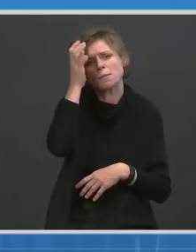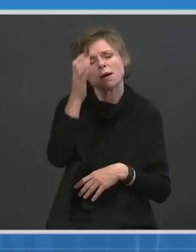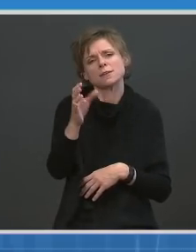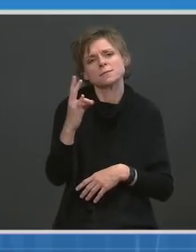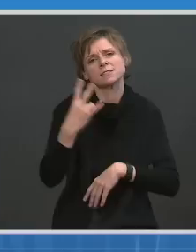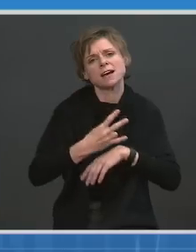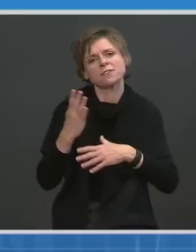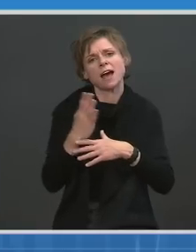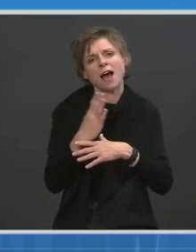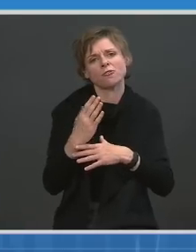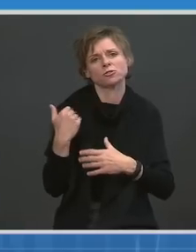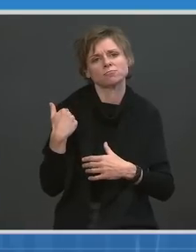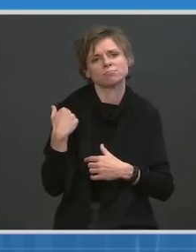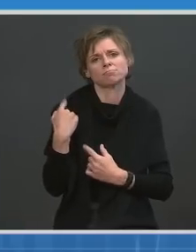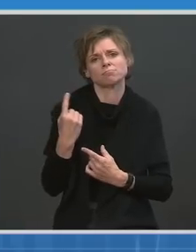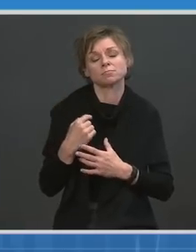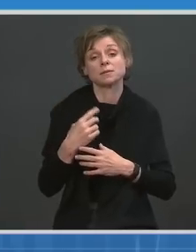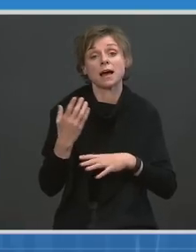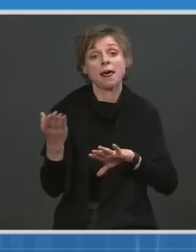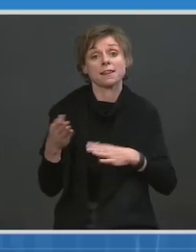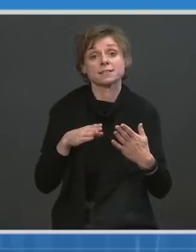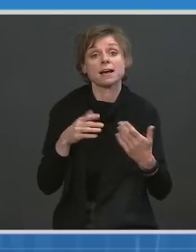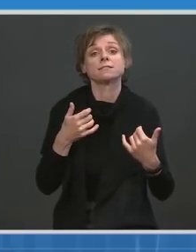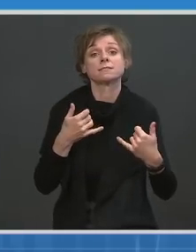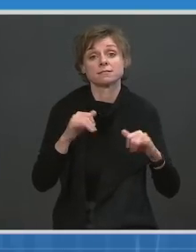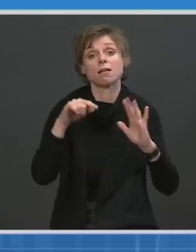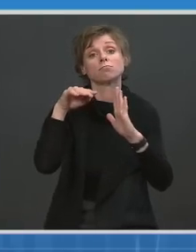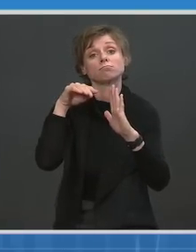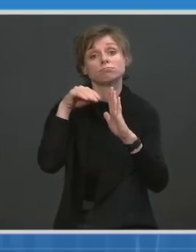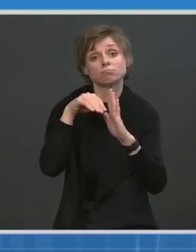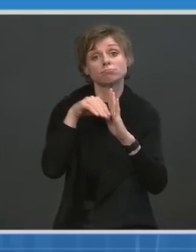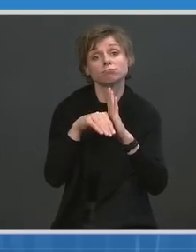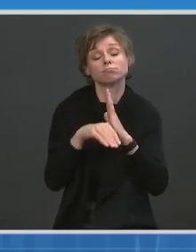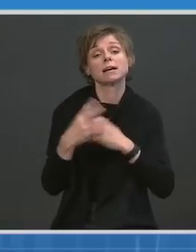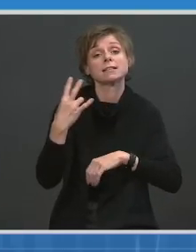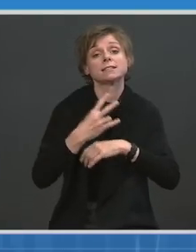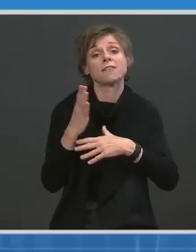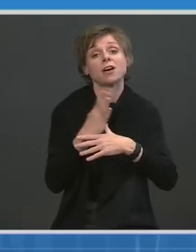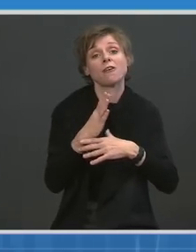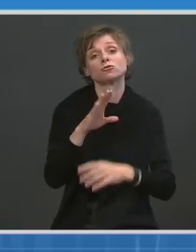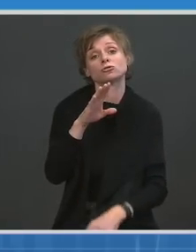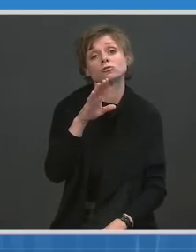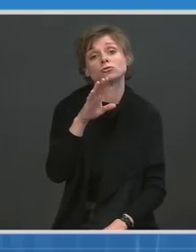Deaths continue to decline with the current seven-day average of 1,025 deaths per day.